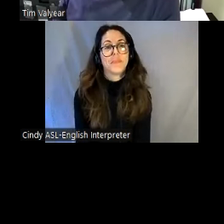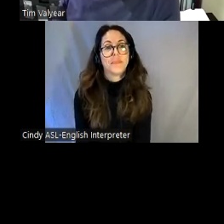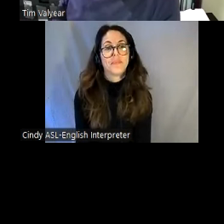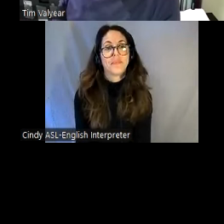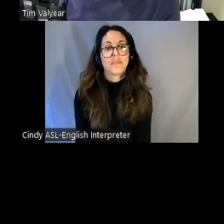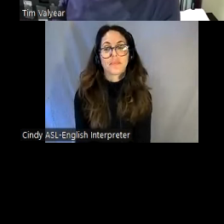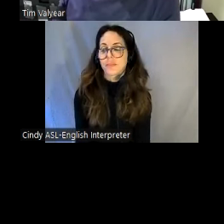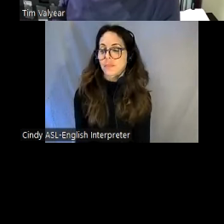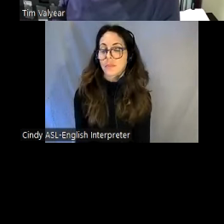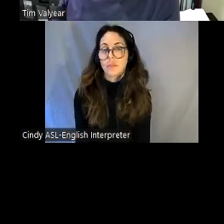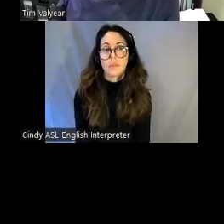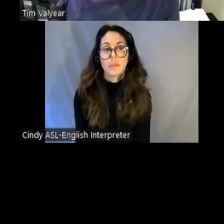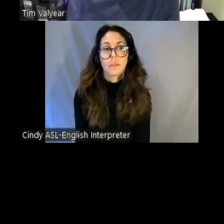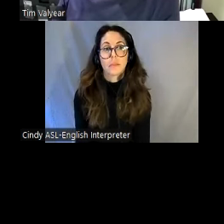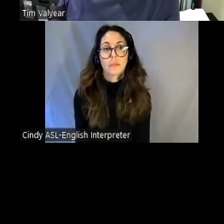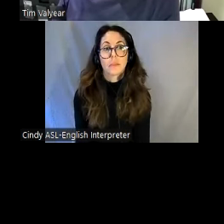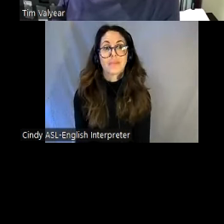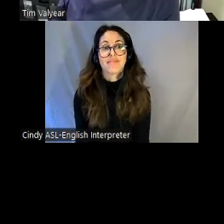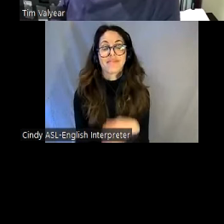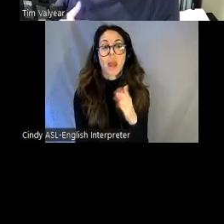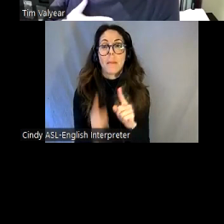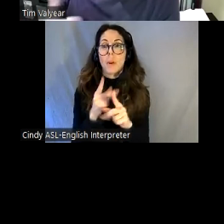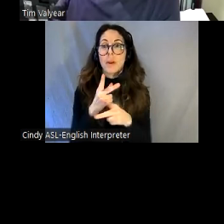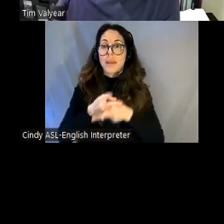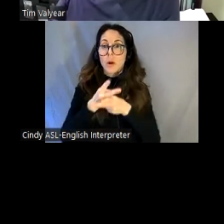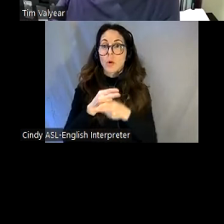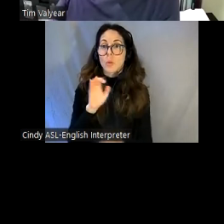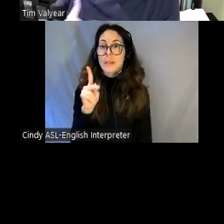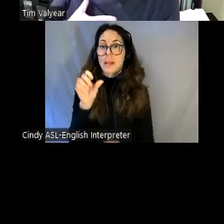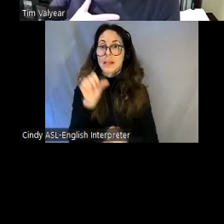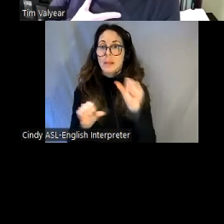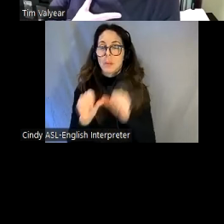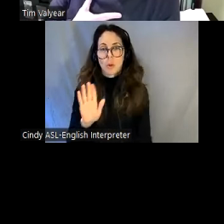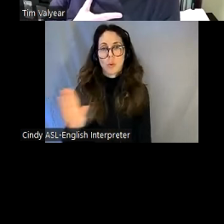sick. And always, always follow standard annual flu and